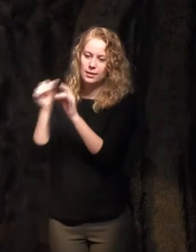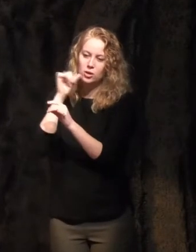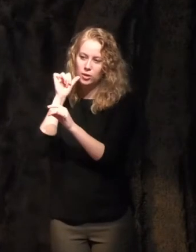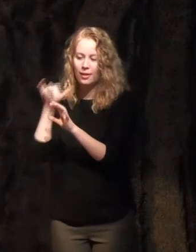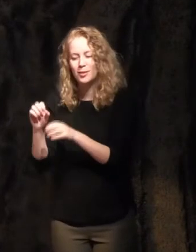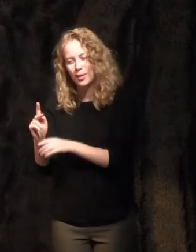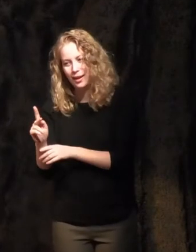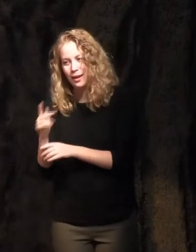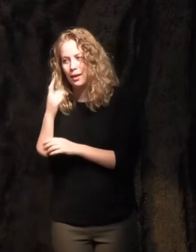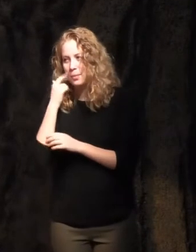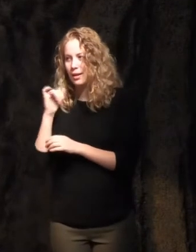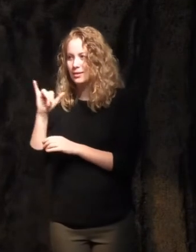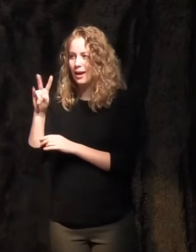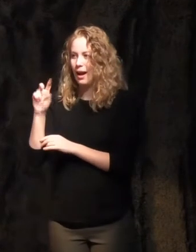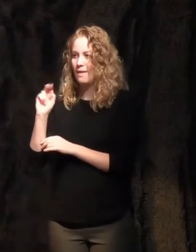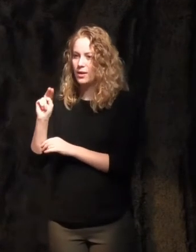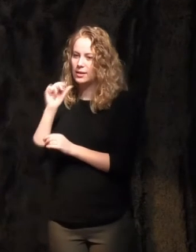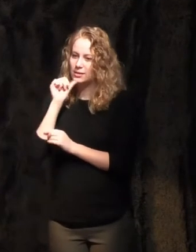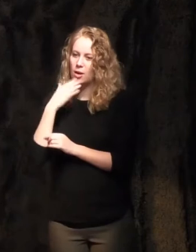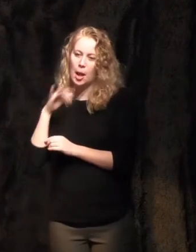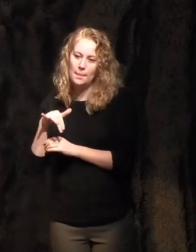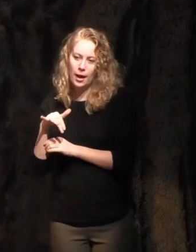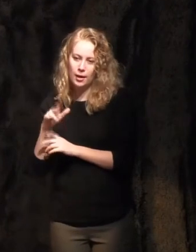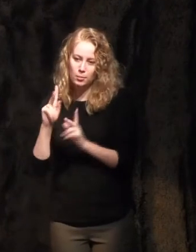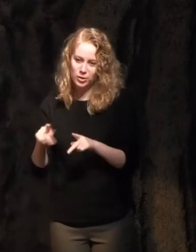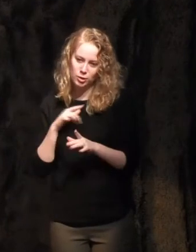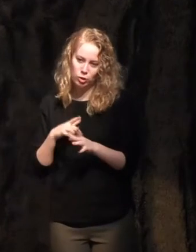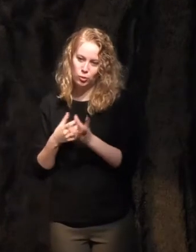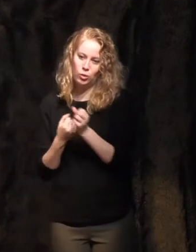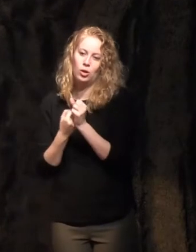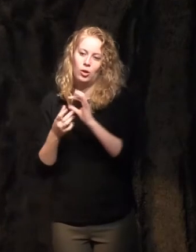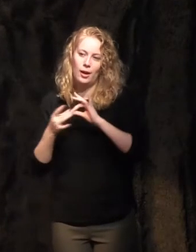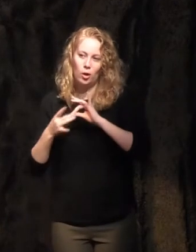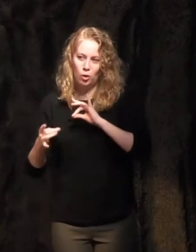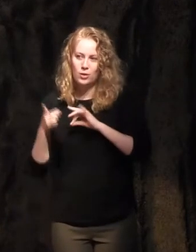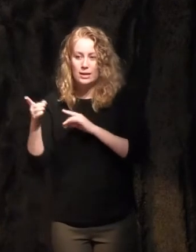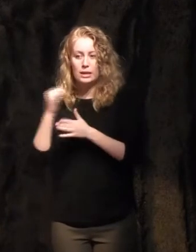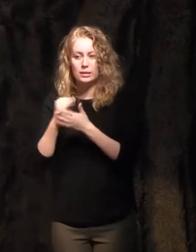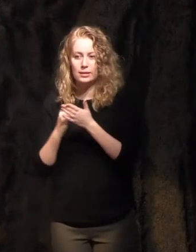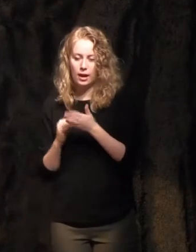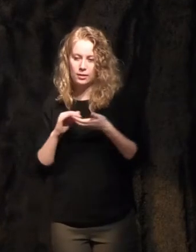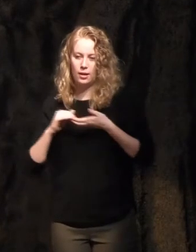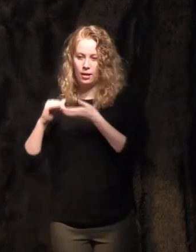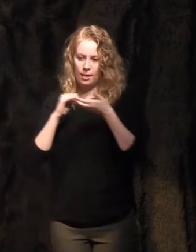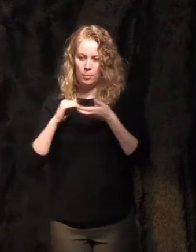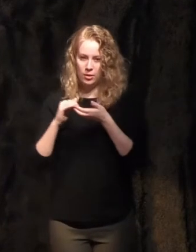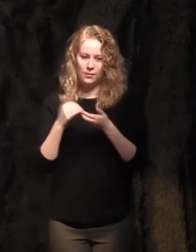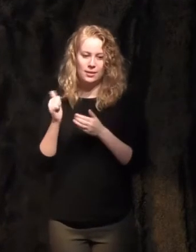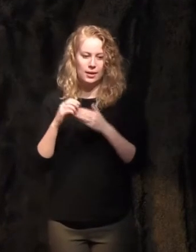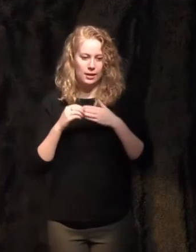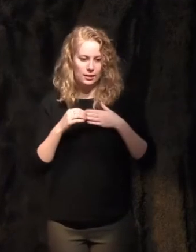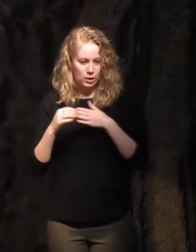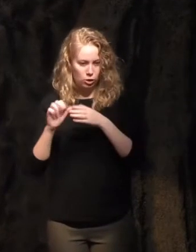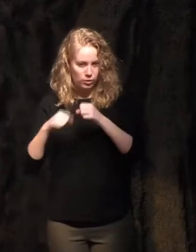because Ivan Habel is not a bad guy to echo. He designed the collaborative protocol that has guided 10 years of our Space Progress lab,